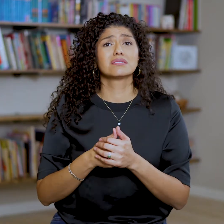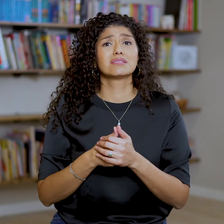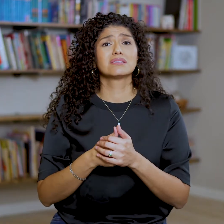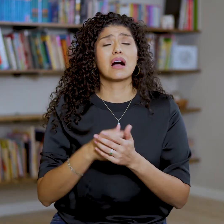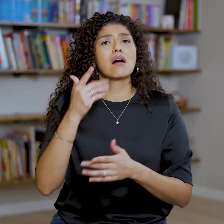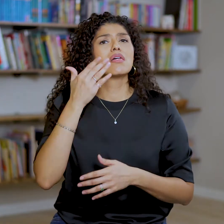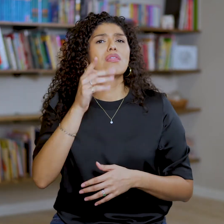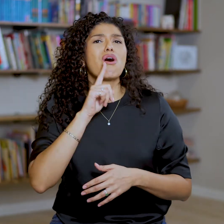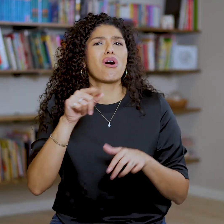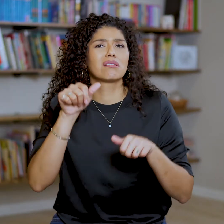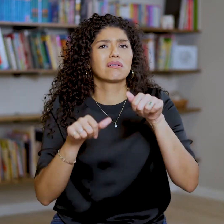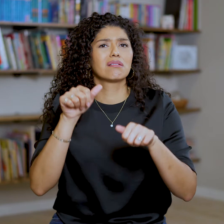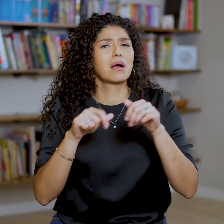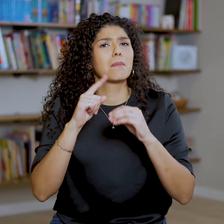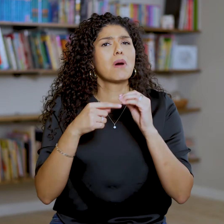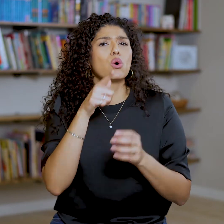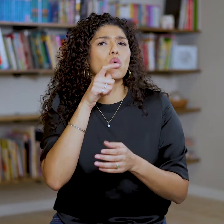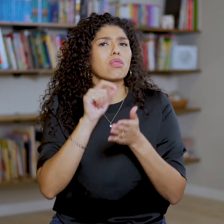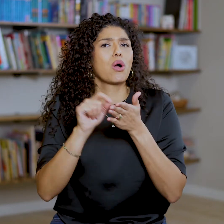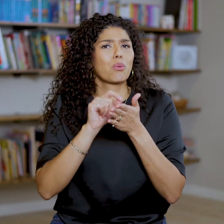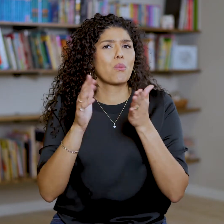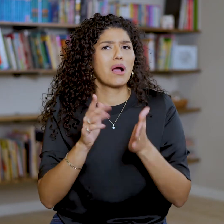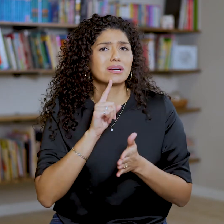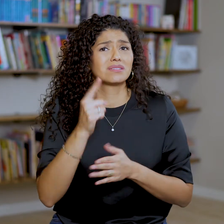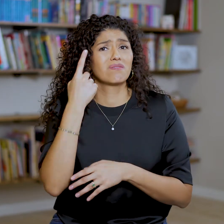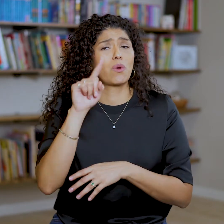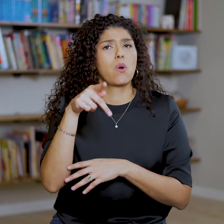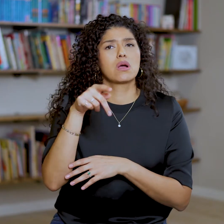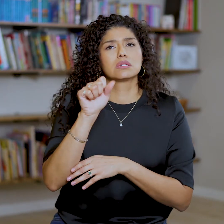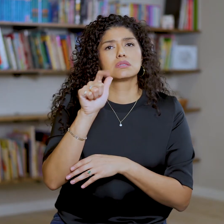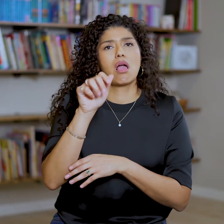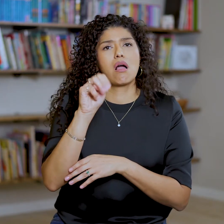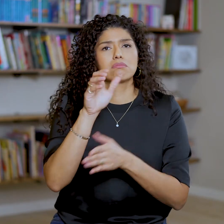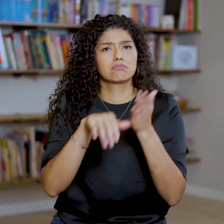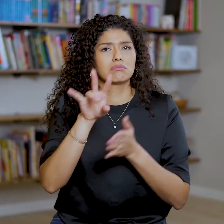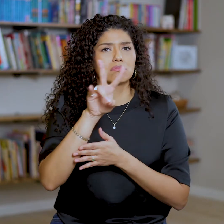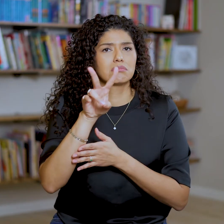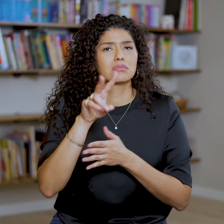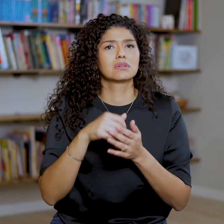The authorship of Psalm 72 is unclear.